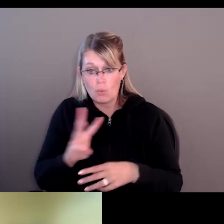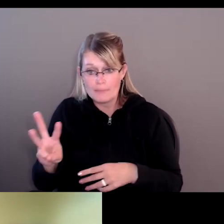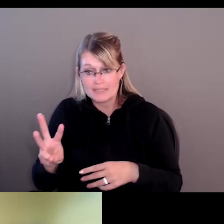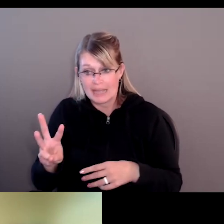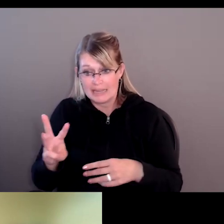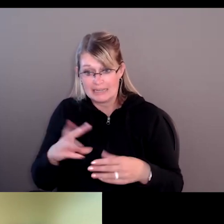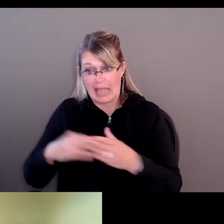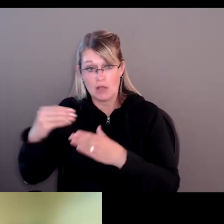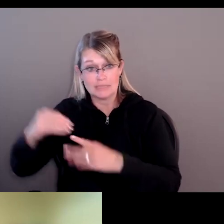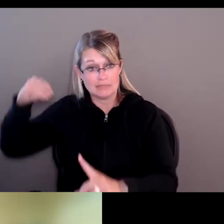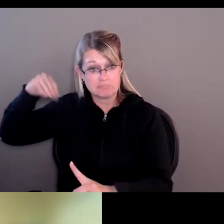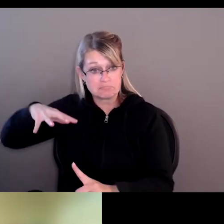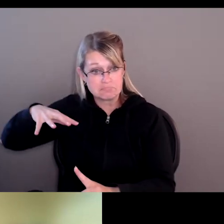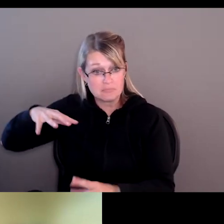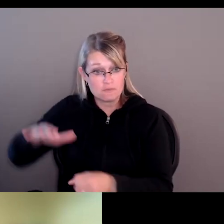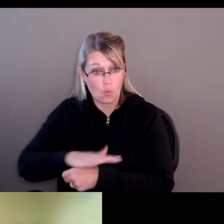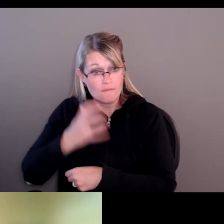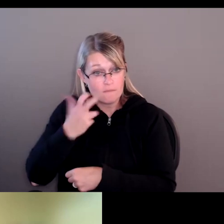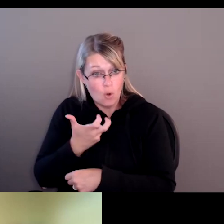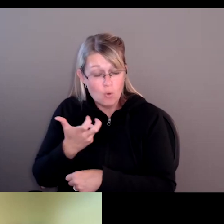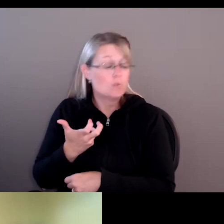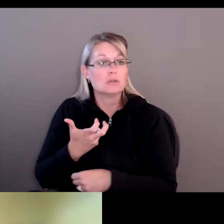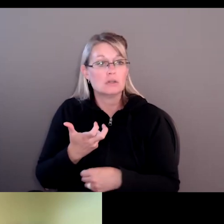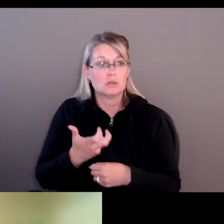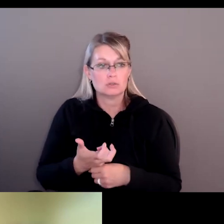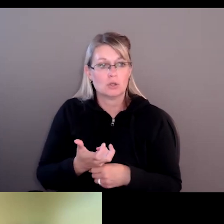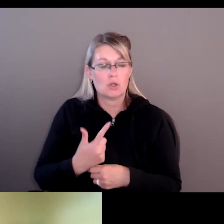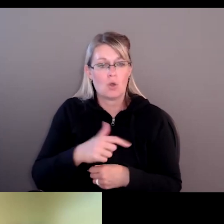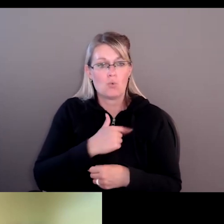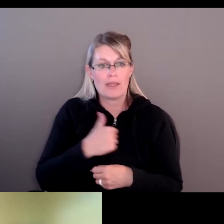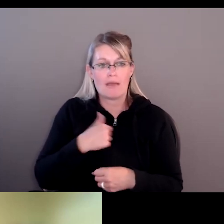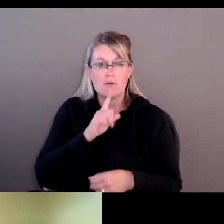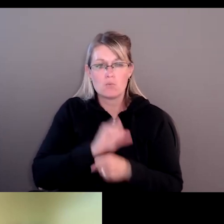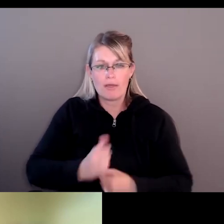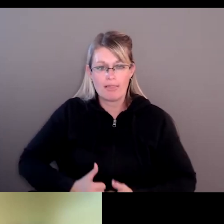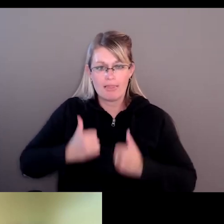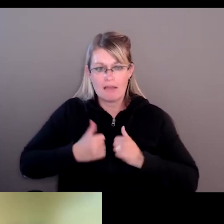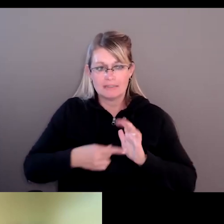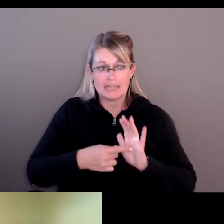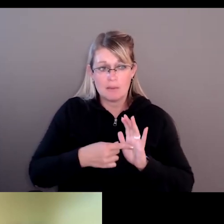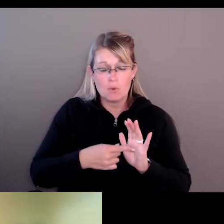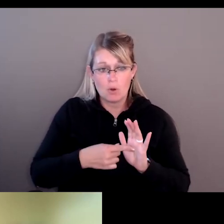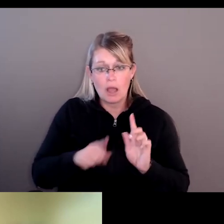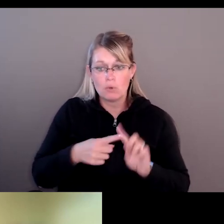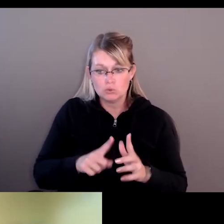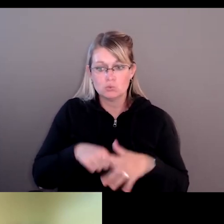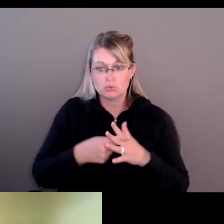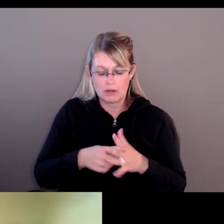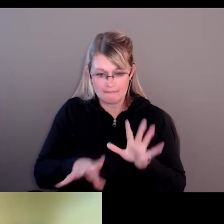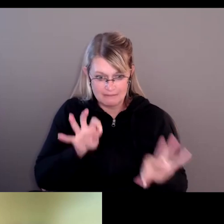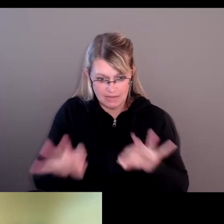full sun. We pulled these real-life examples and once you start going and finding them,